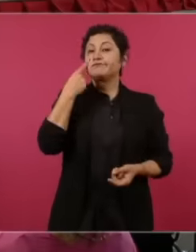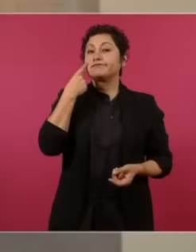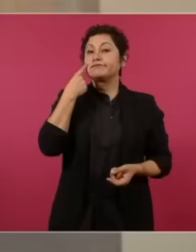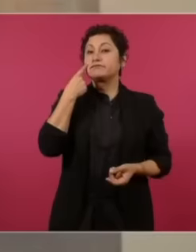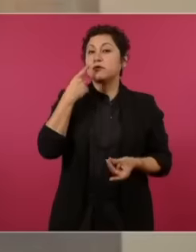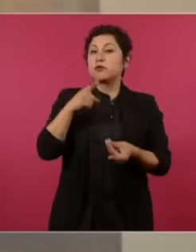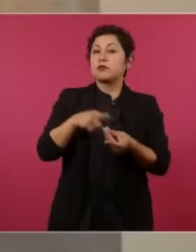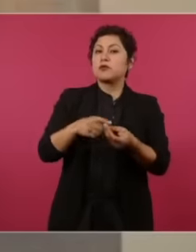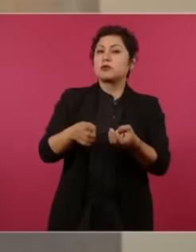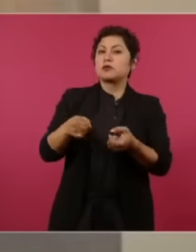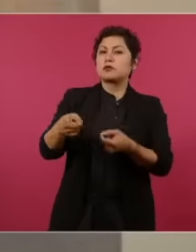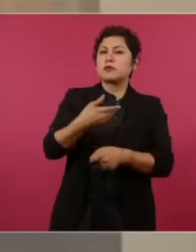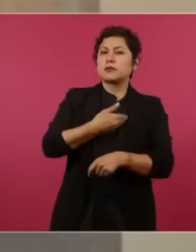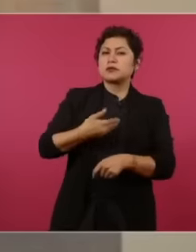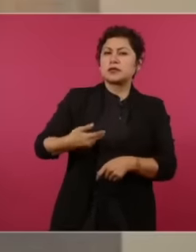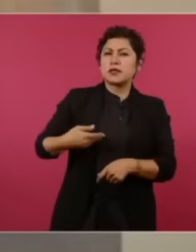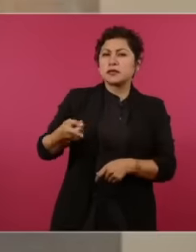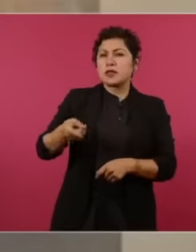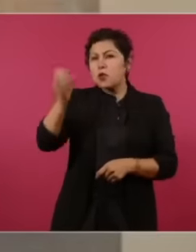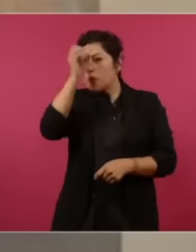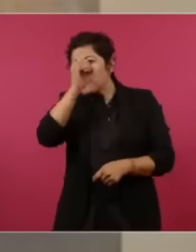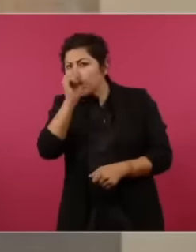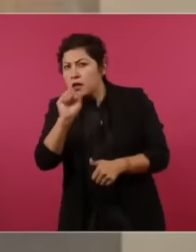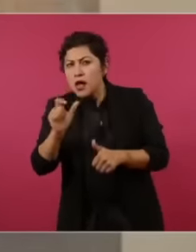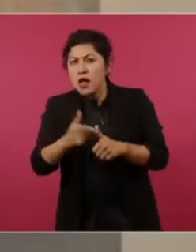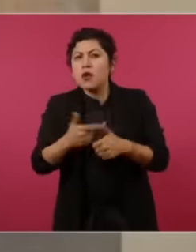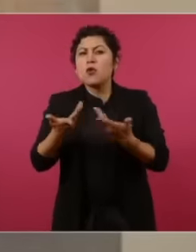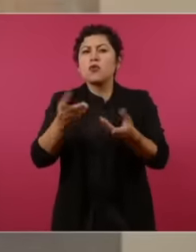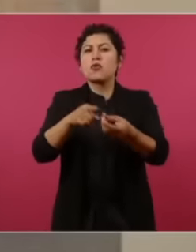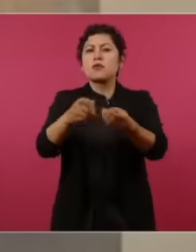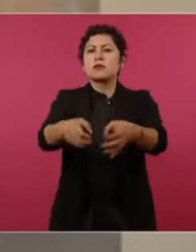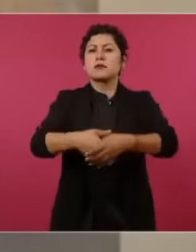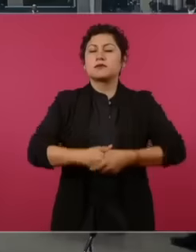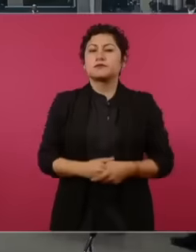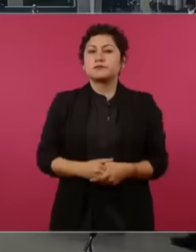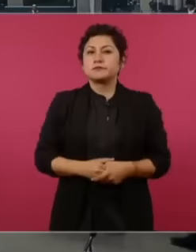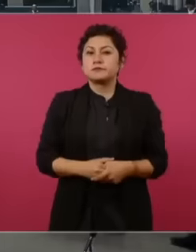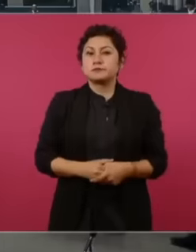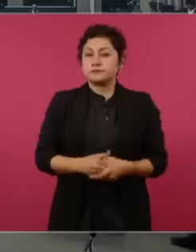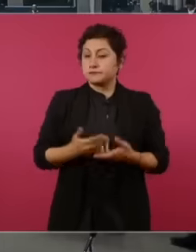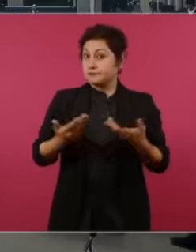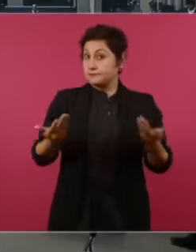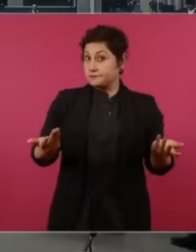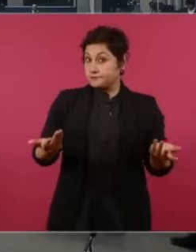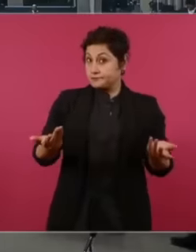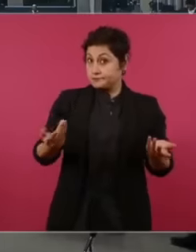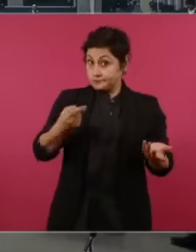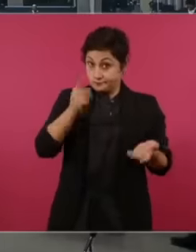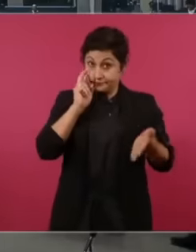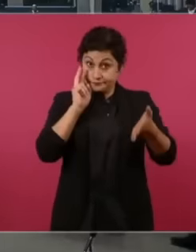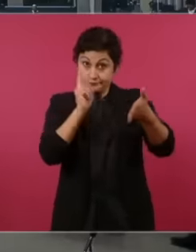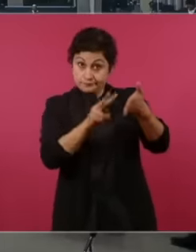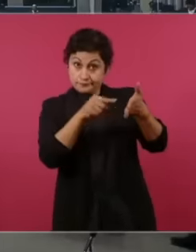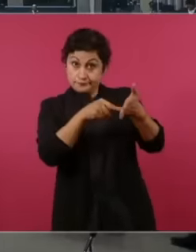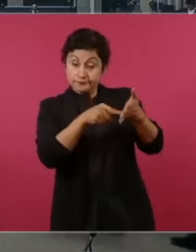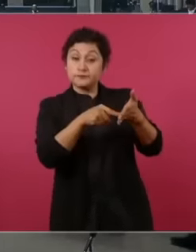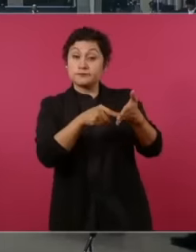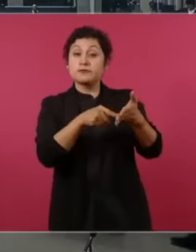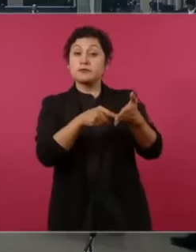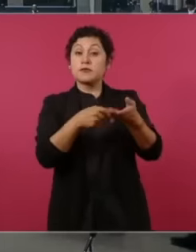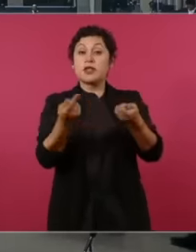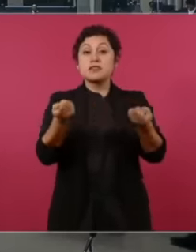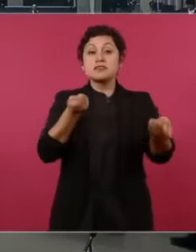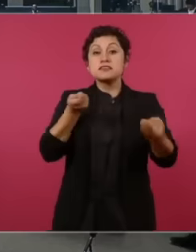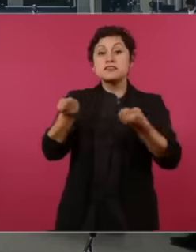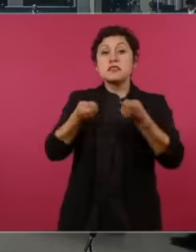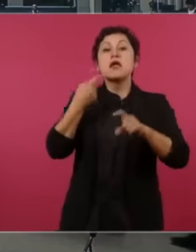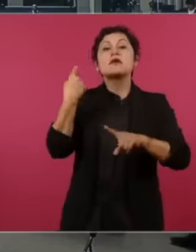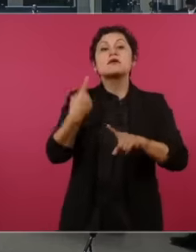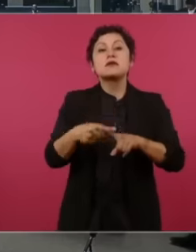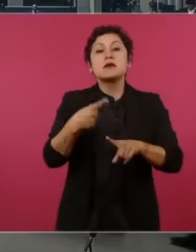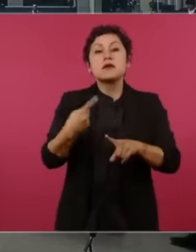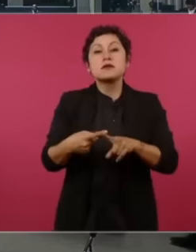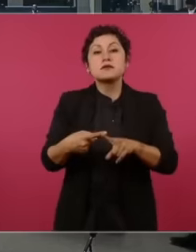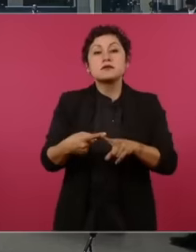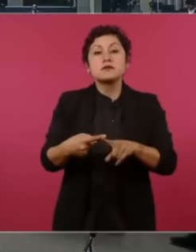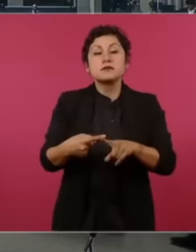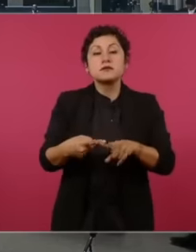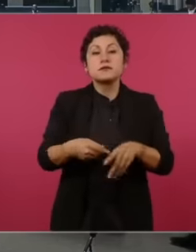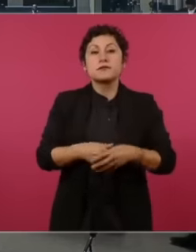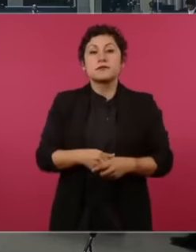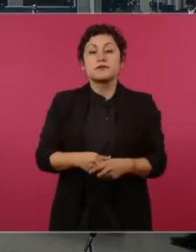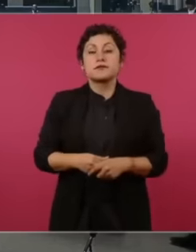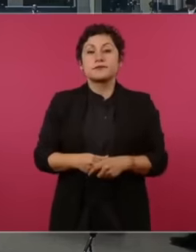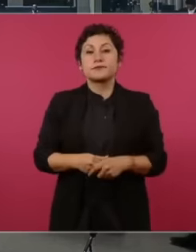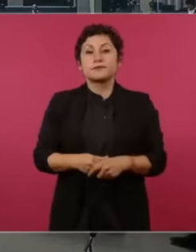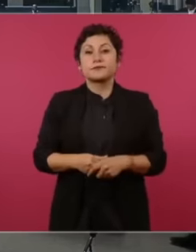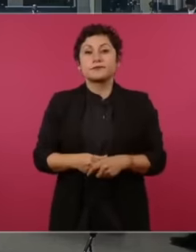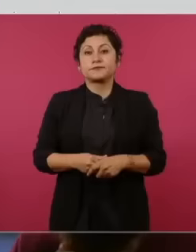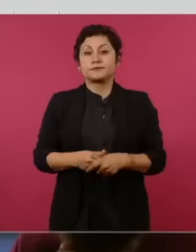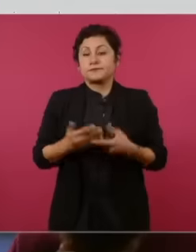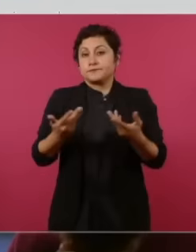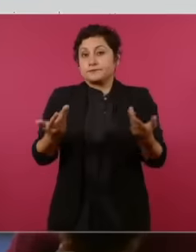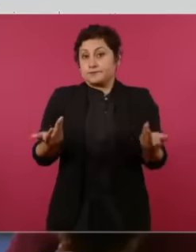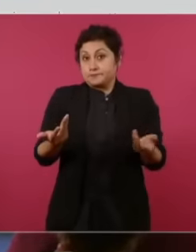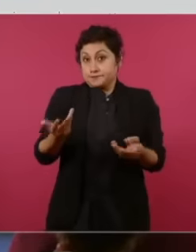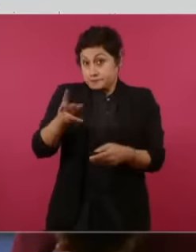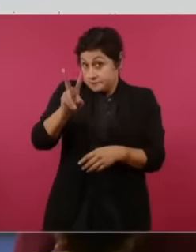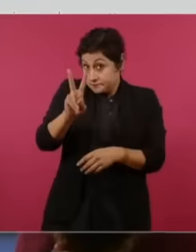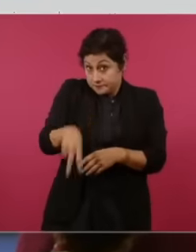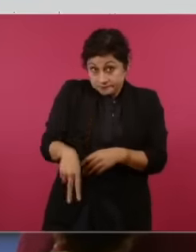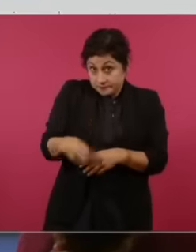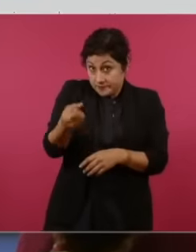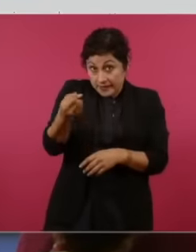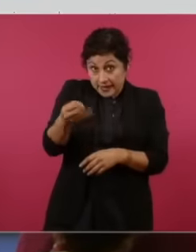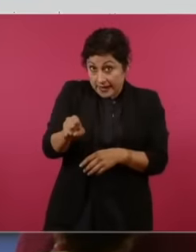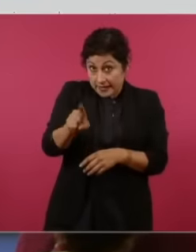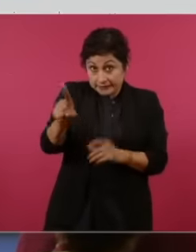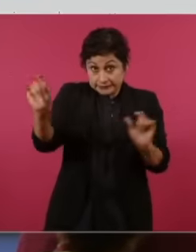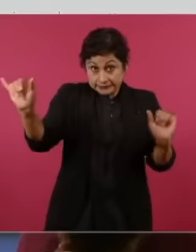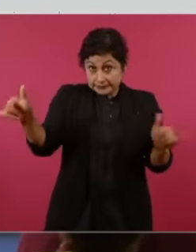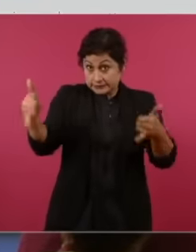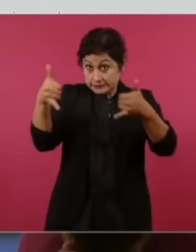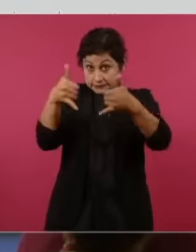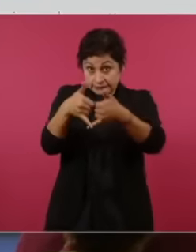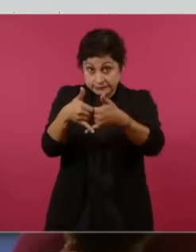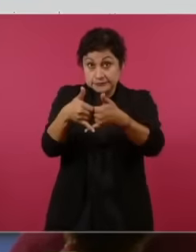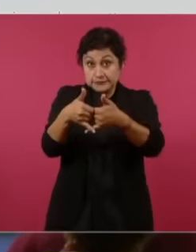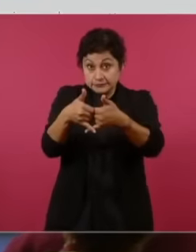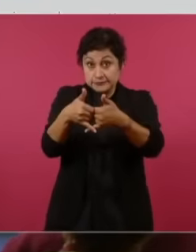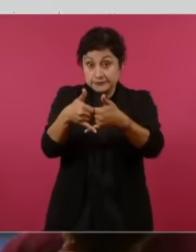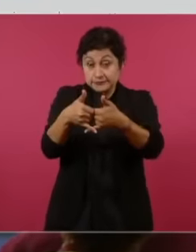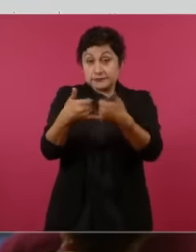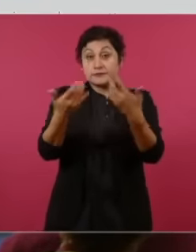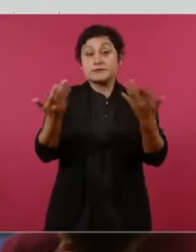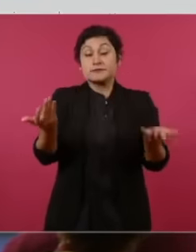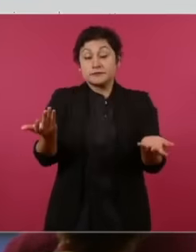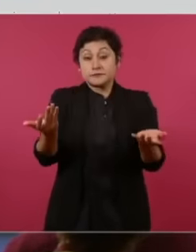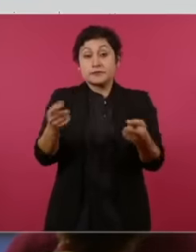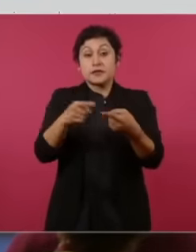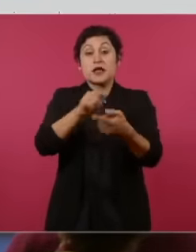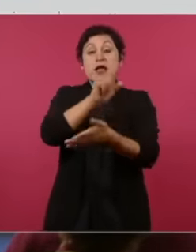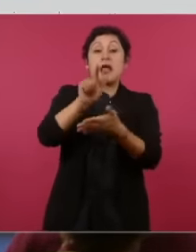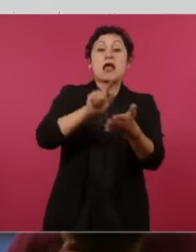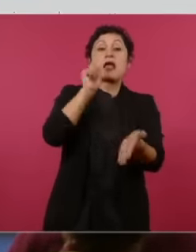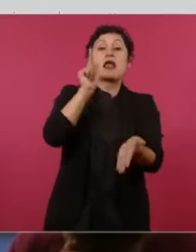here who was in charge because this That's how it happened, it was the fiscal part, taxes and